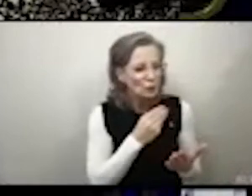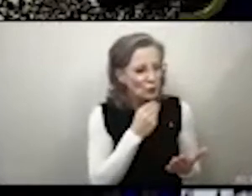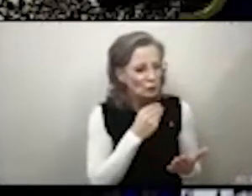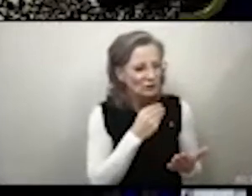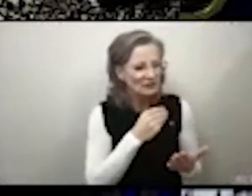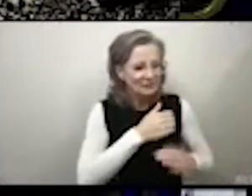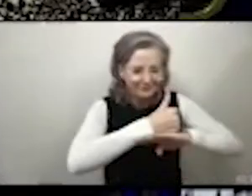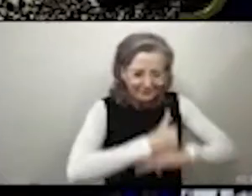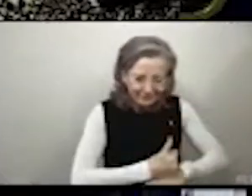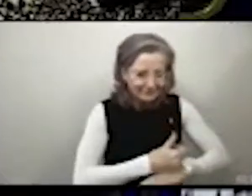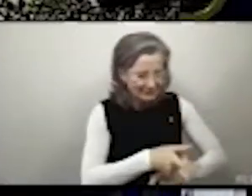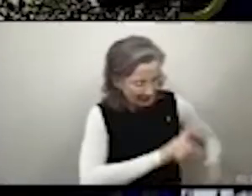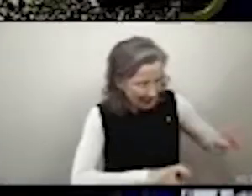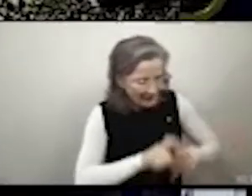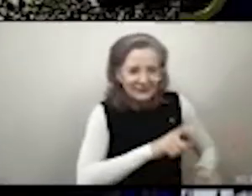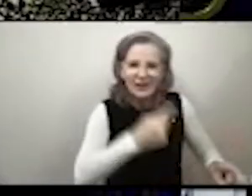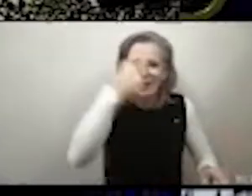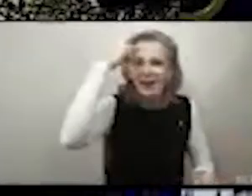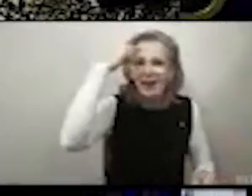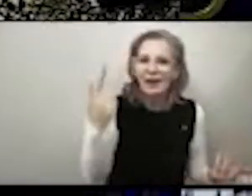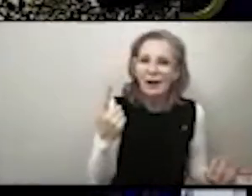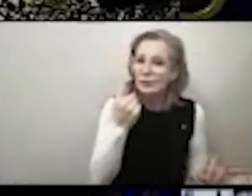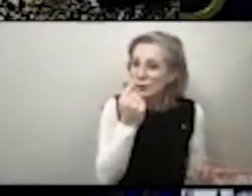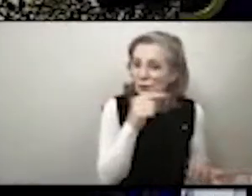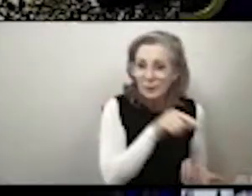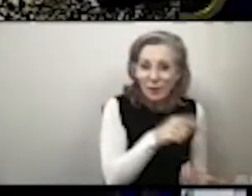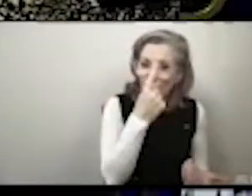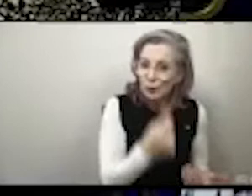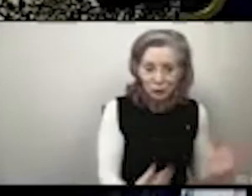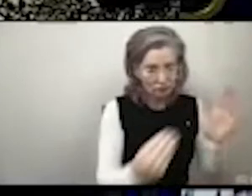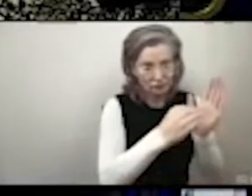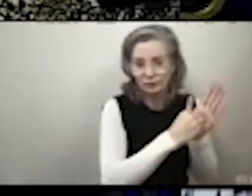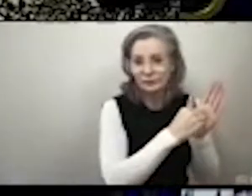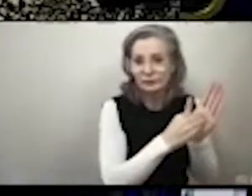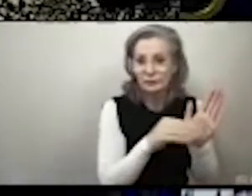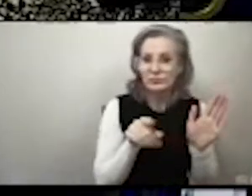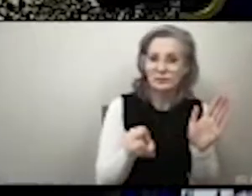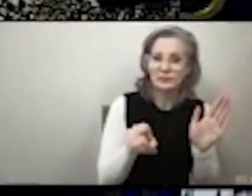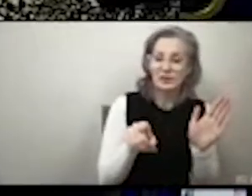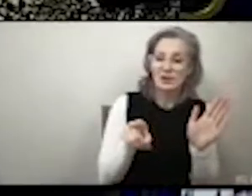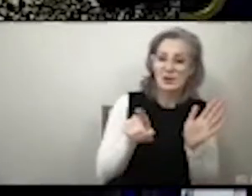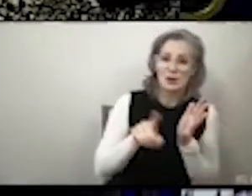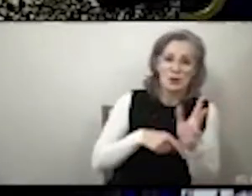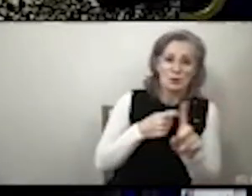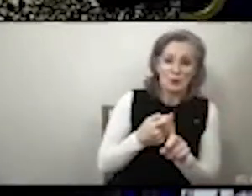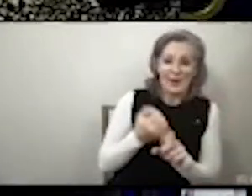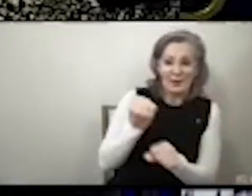UK scientific advisor for the UK government on some aspects of policy, that you feel strongly about and think might happen after the pandemic?